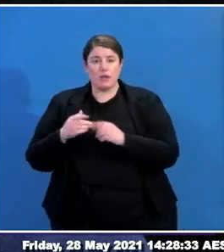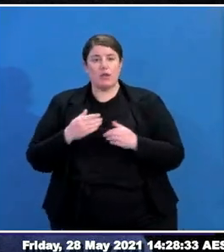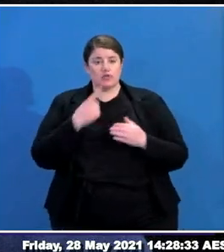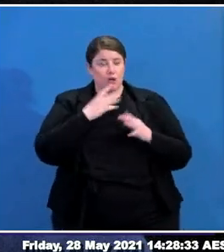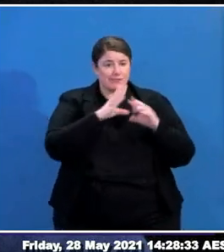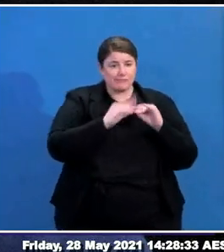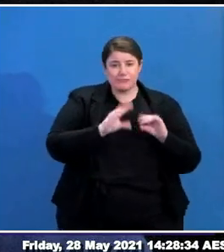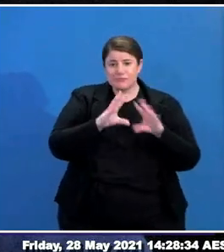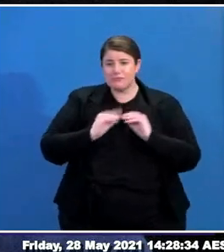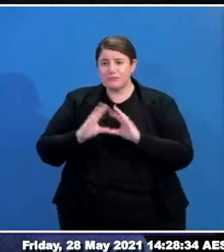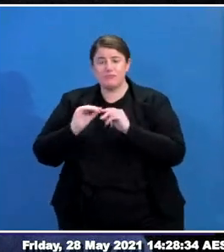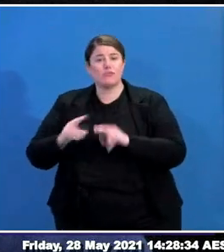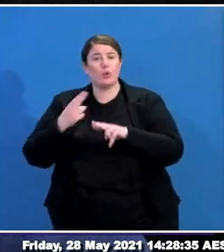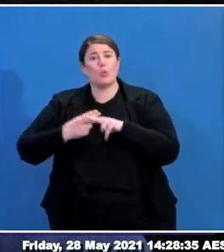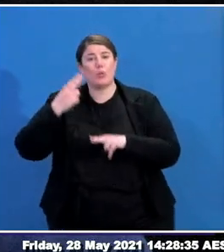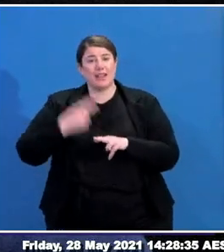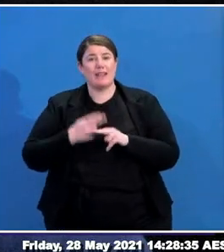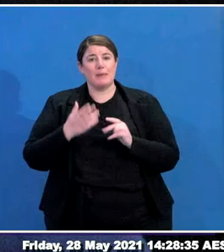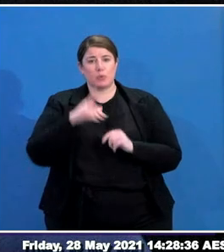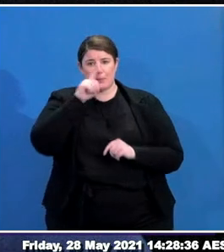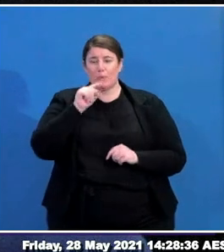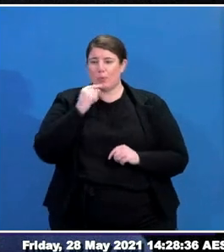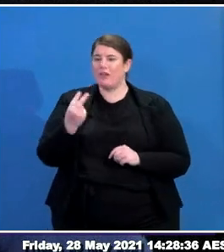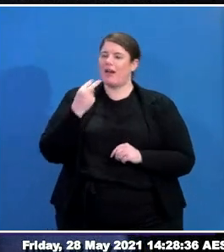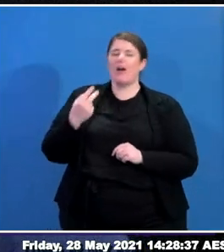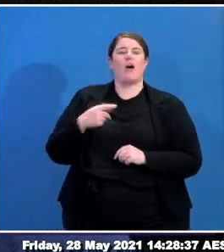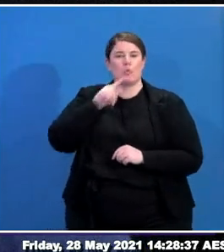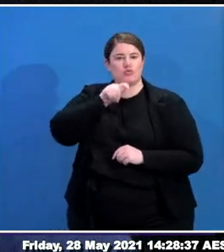that confidence and trust is able to be built by the people who are coming to us.